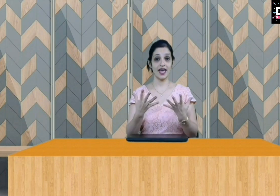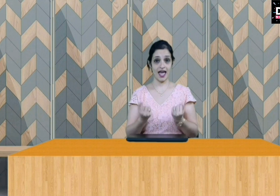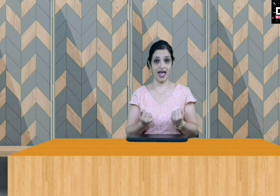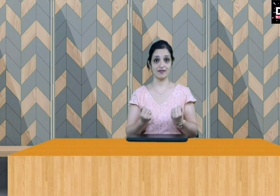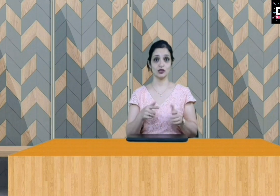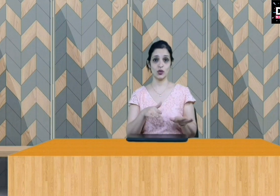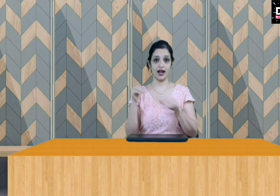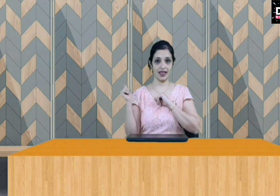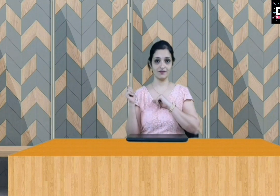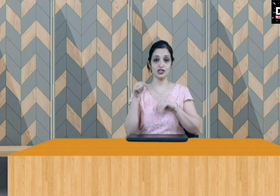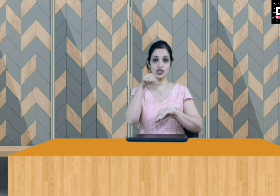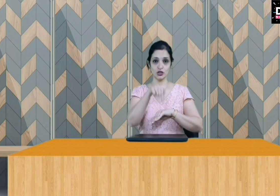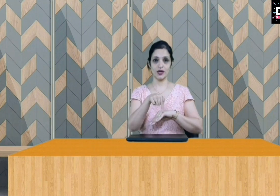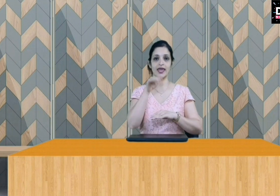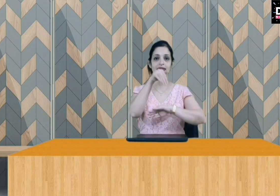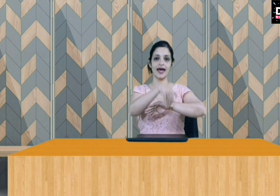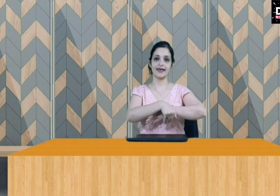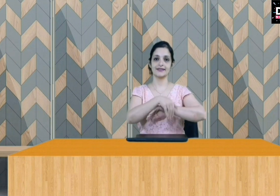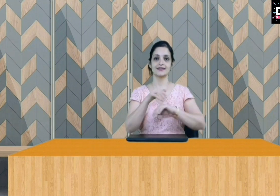I have to leave tonight only